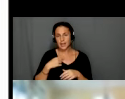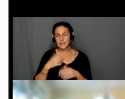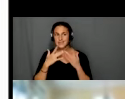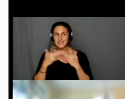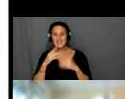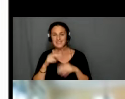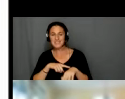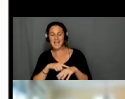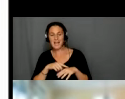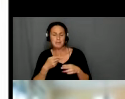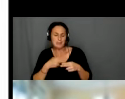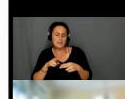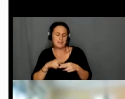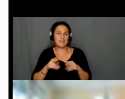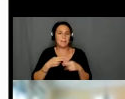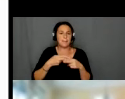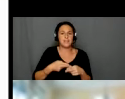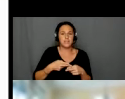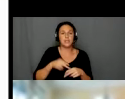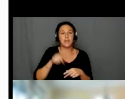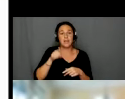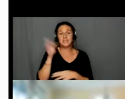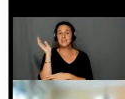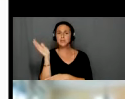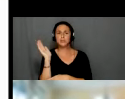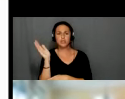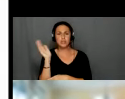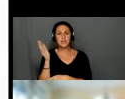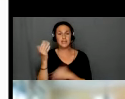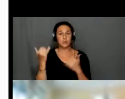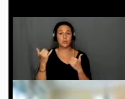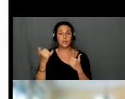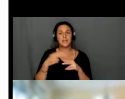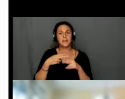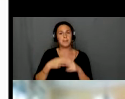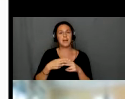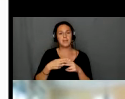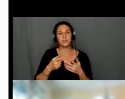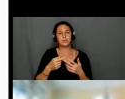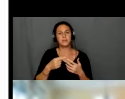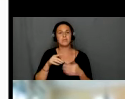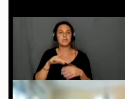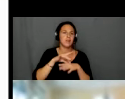i'll just mention briefly that you know this presentation today was mentions for the context of learning from Covid.